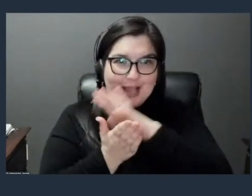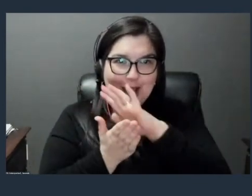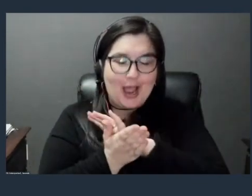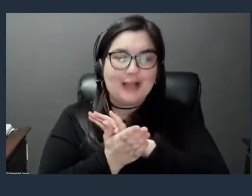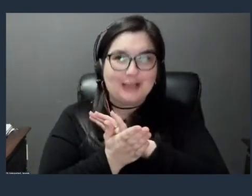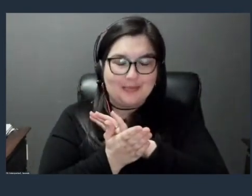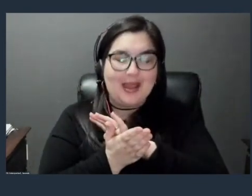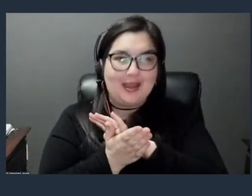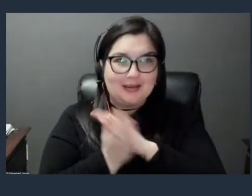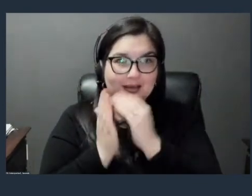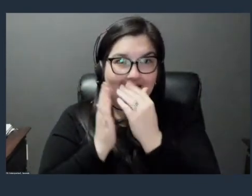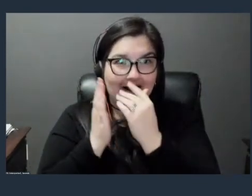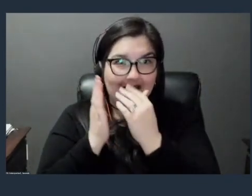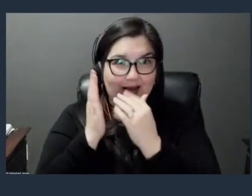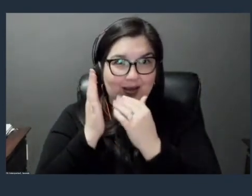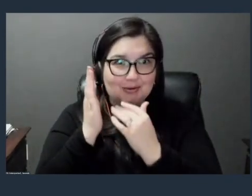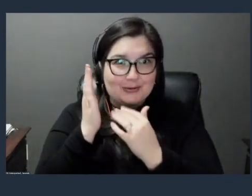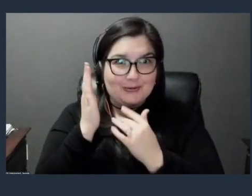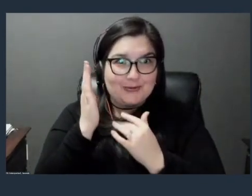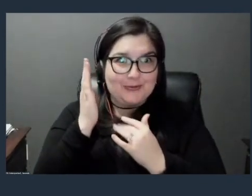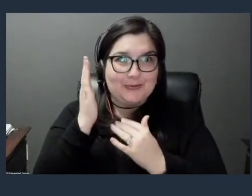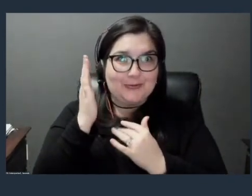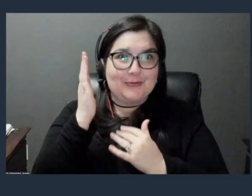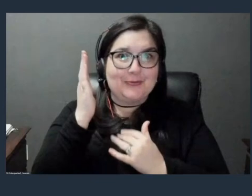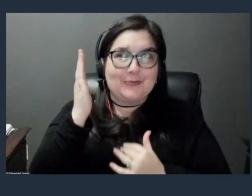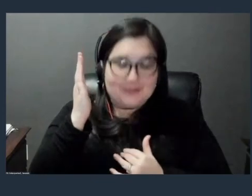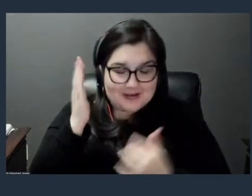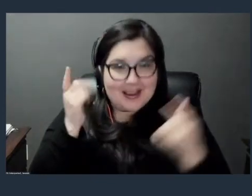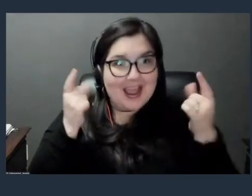which of course creates some challenges from a manageability perspective, right?